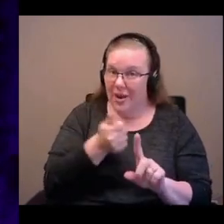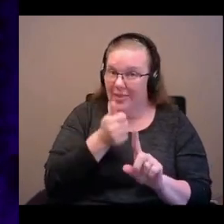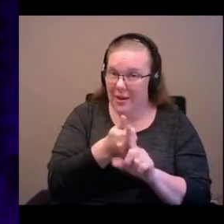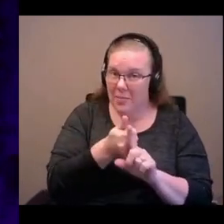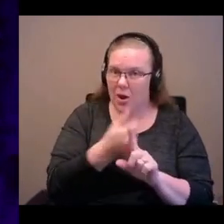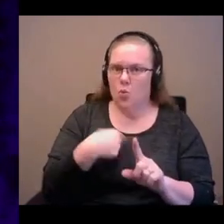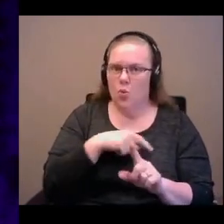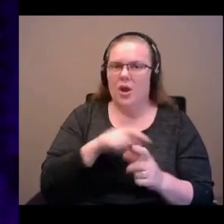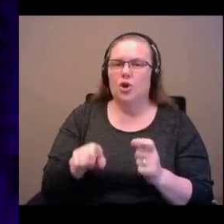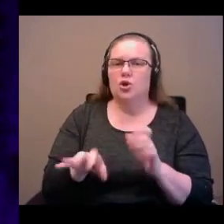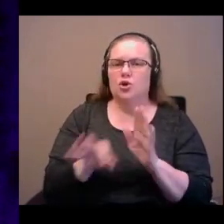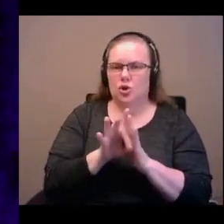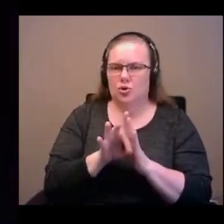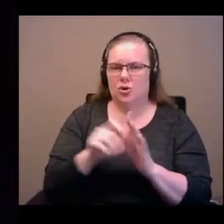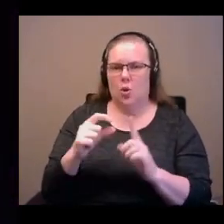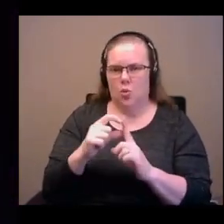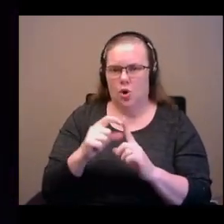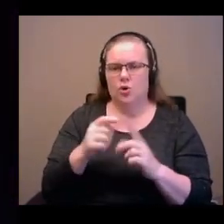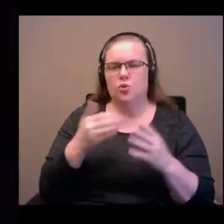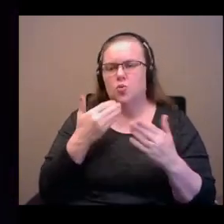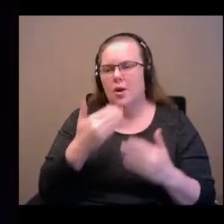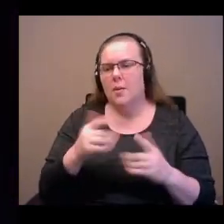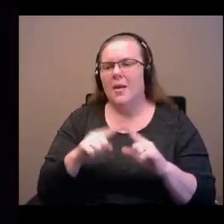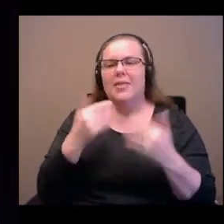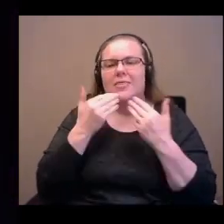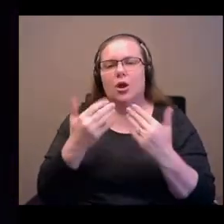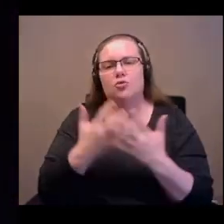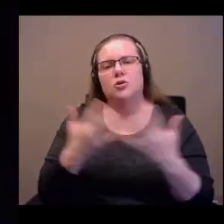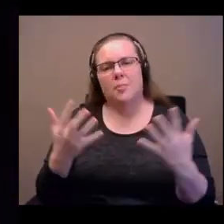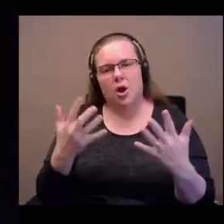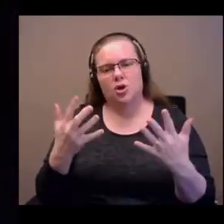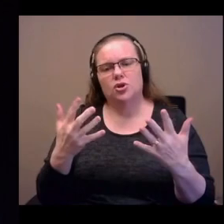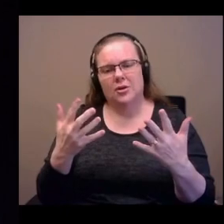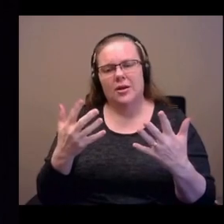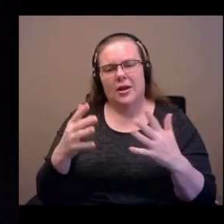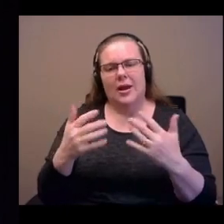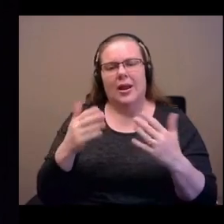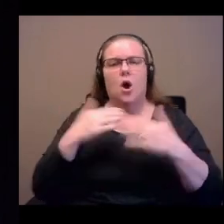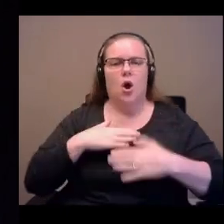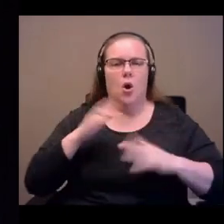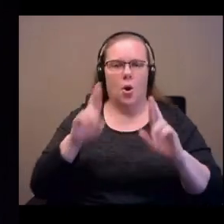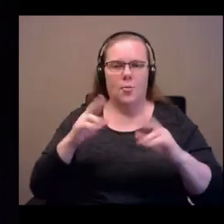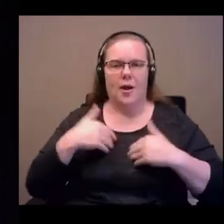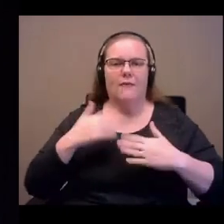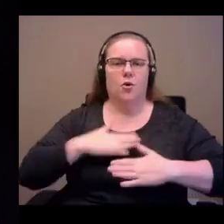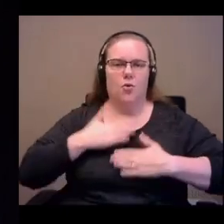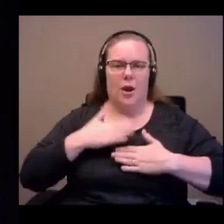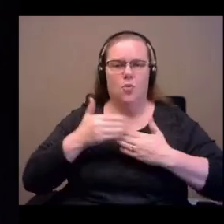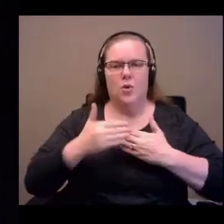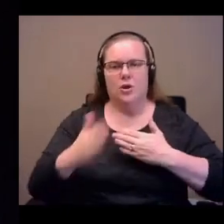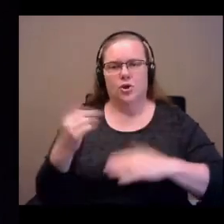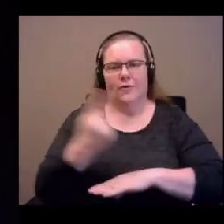Thank you, guys, so much. I hope you have a great rest of your day. Thank you. Appreciate it.